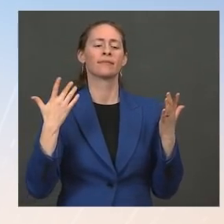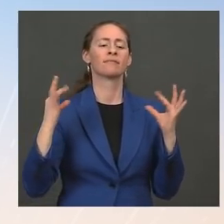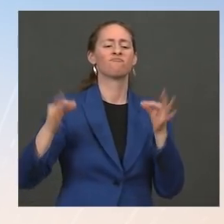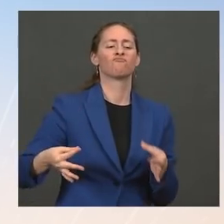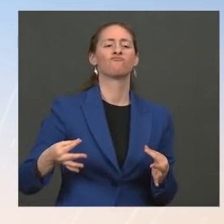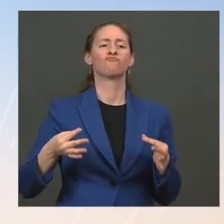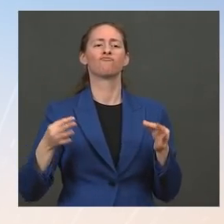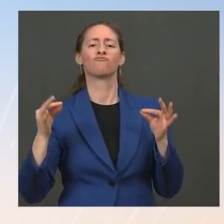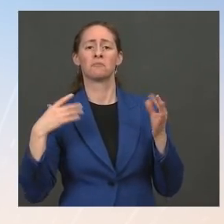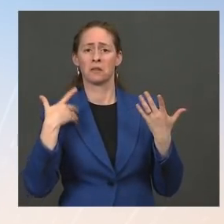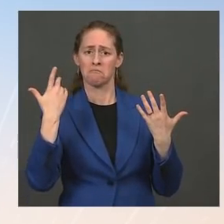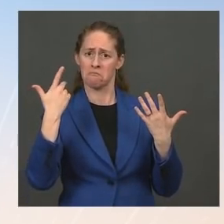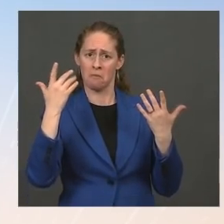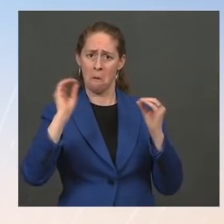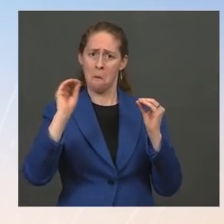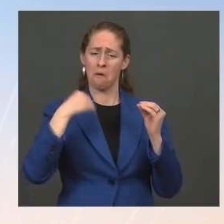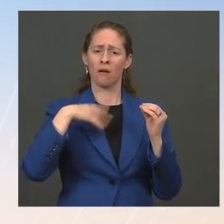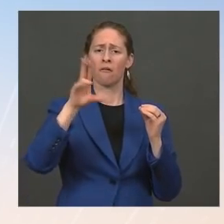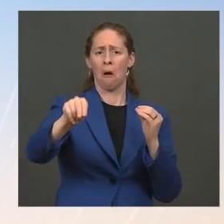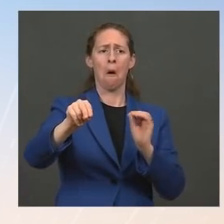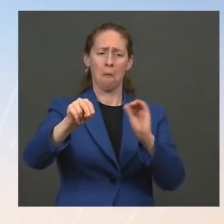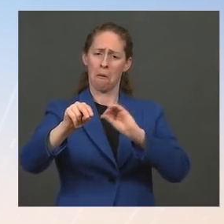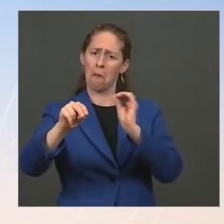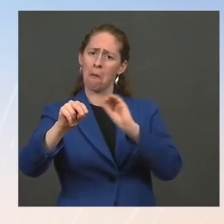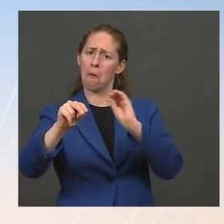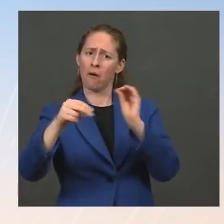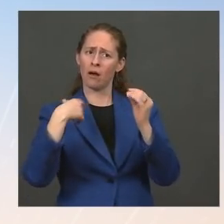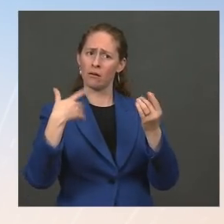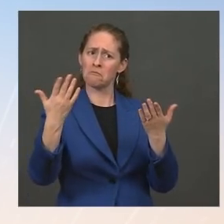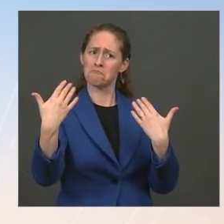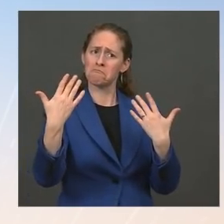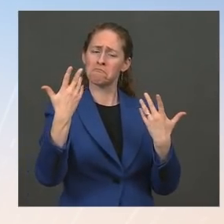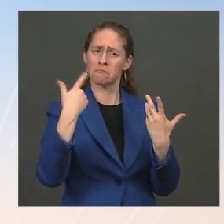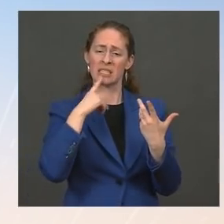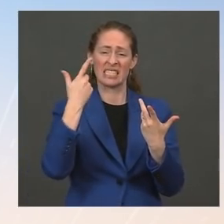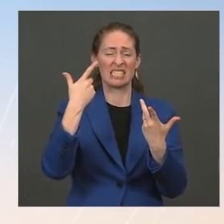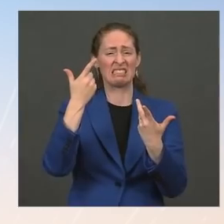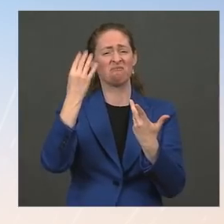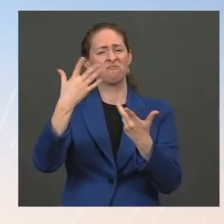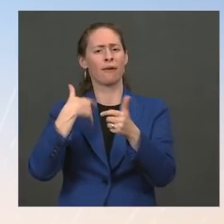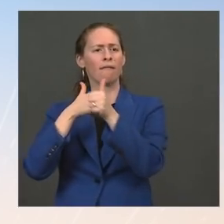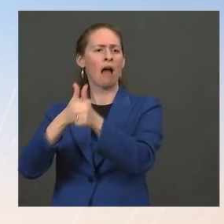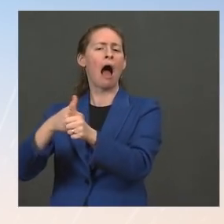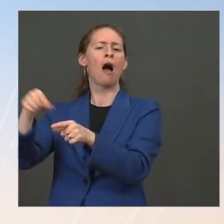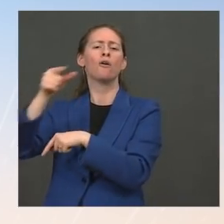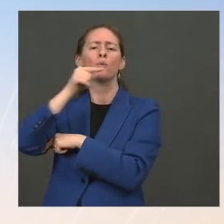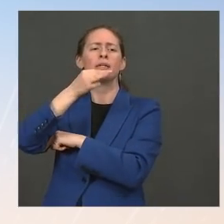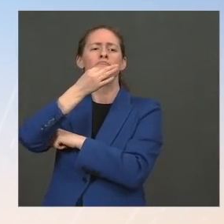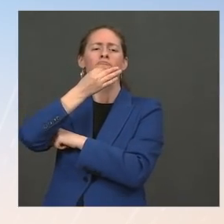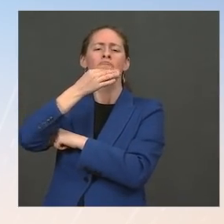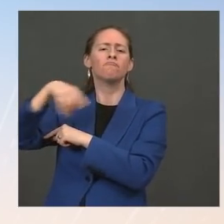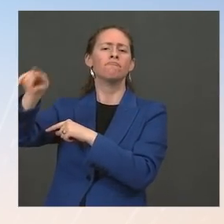So, I would really point you to them. I know we'll have a COVID briefing in the coming days. The Press: Okay. And the President said during a CNN town hall